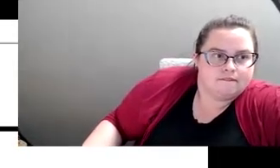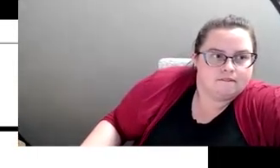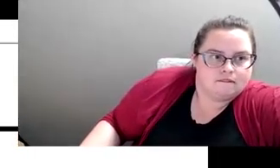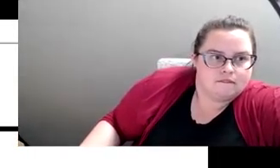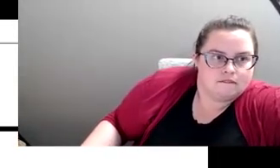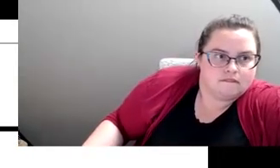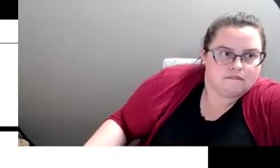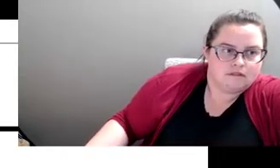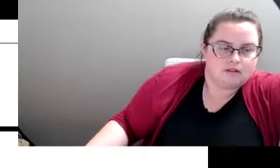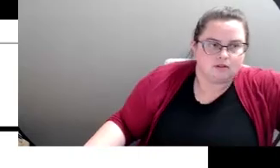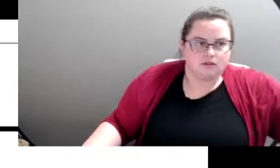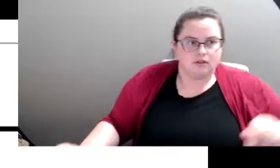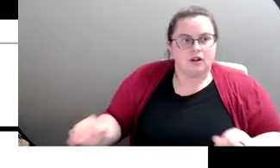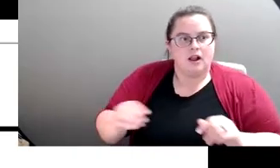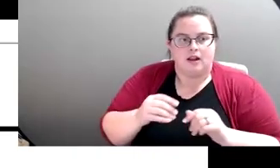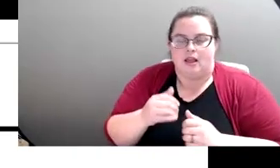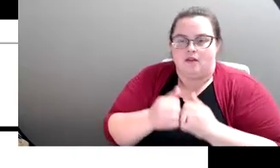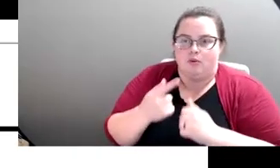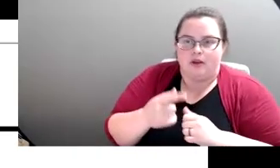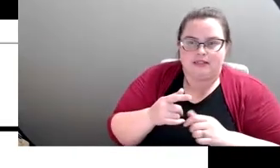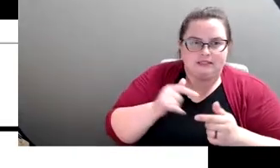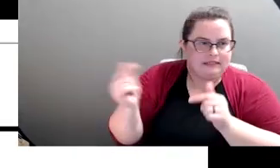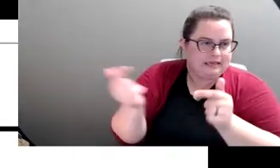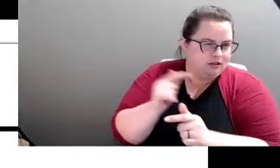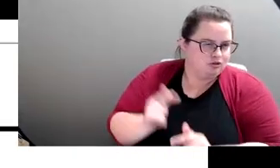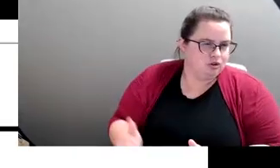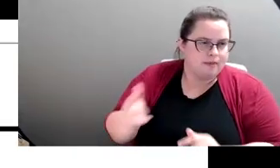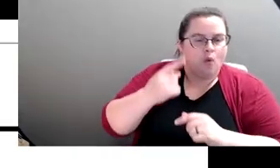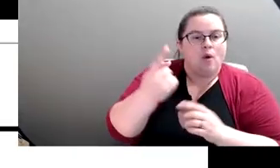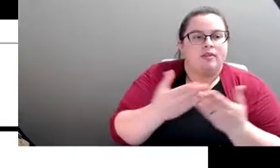take a turn, about, you know, one thing that they do to interact,